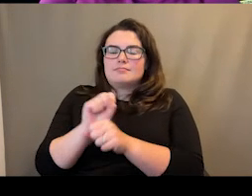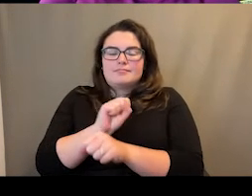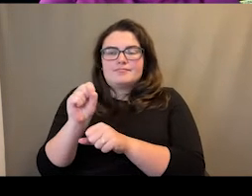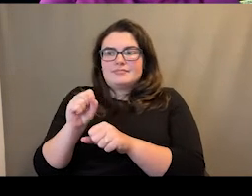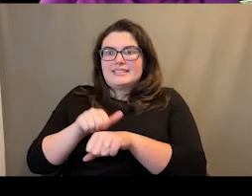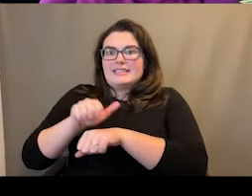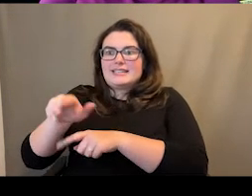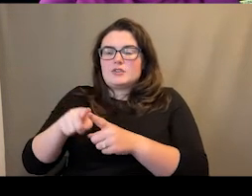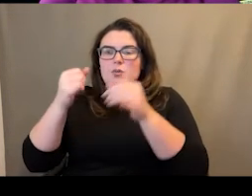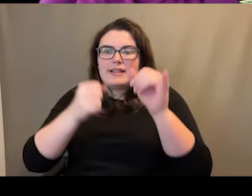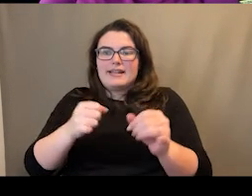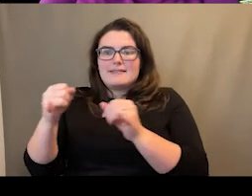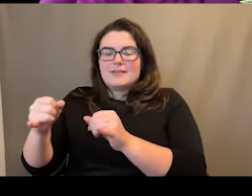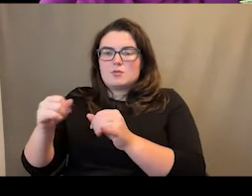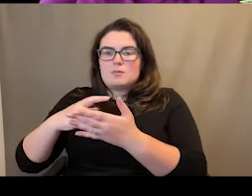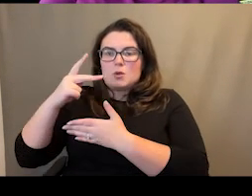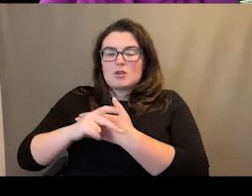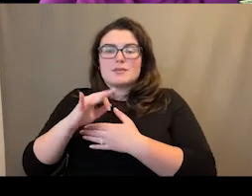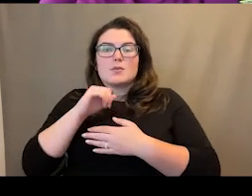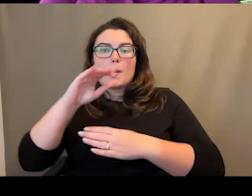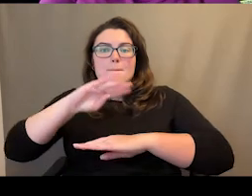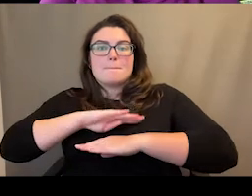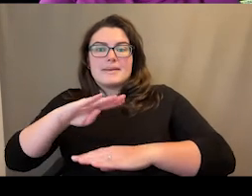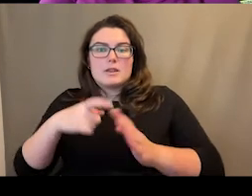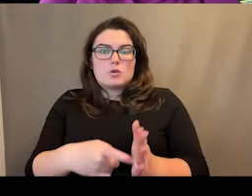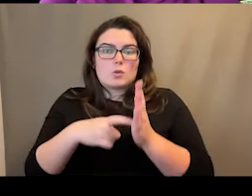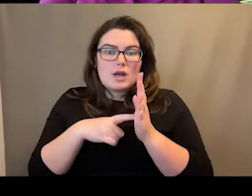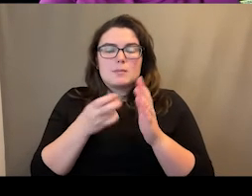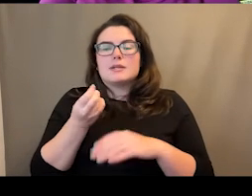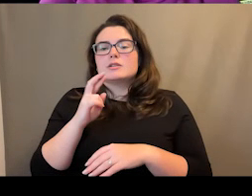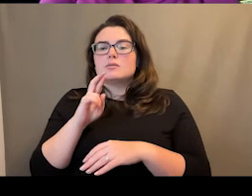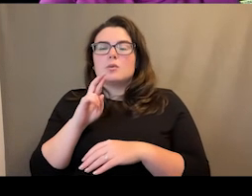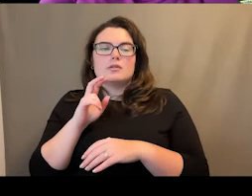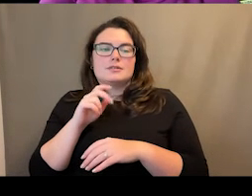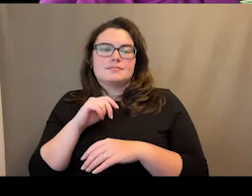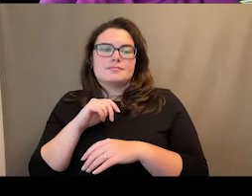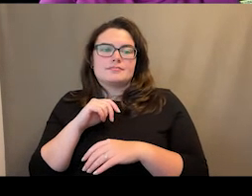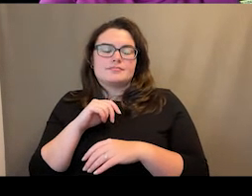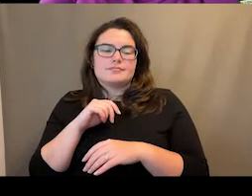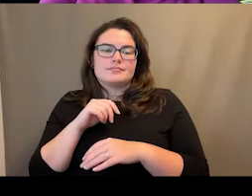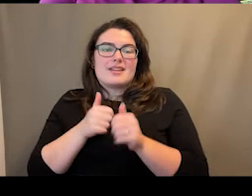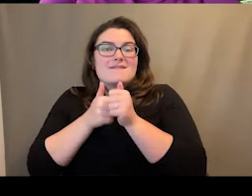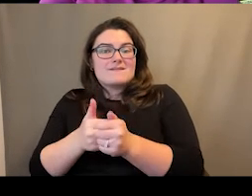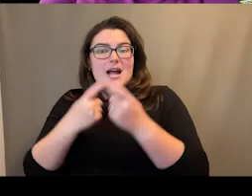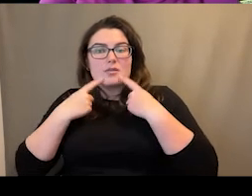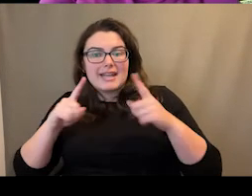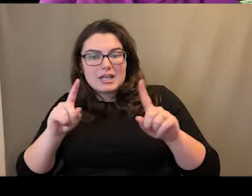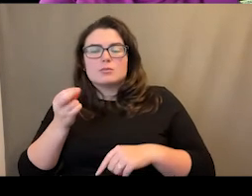If you don't meet the requirements or follow the announcement or follow the guidelines,